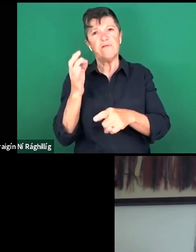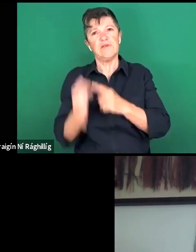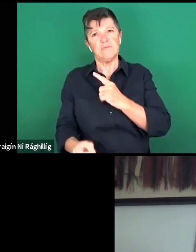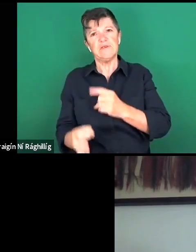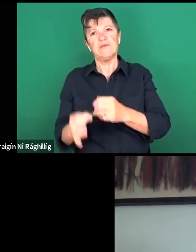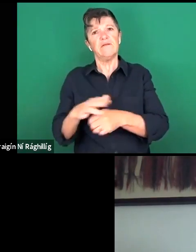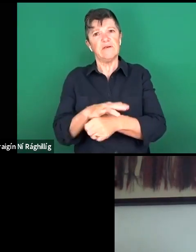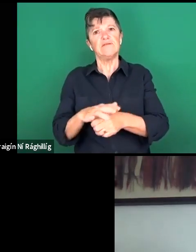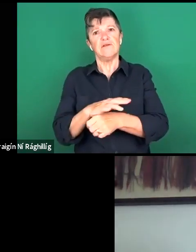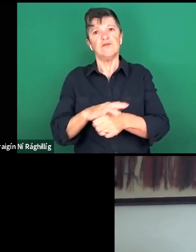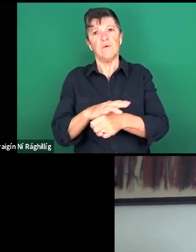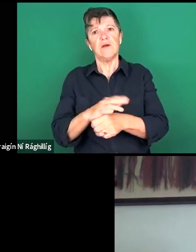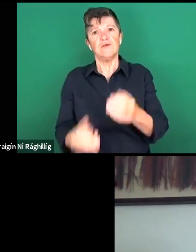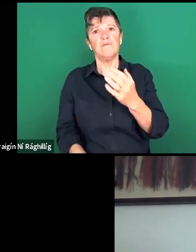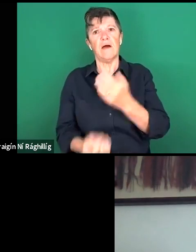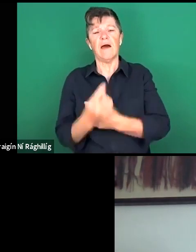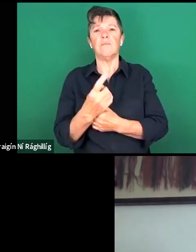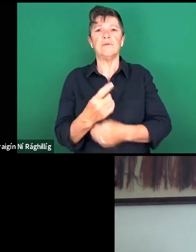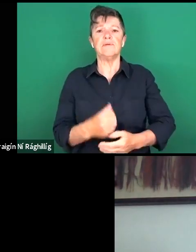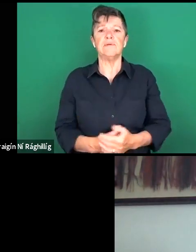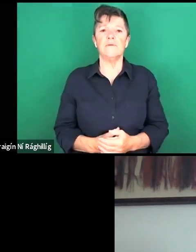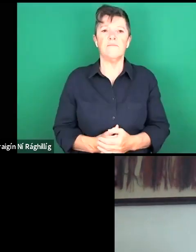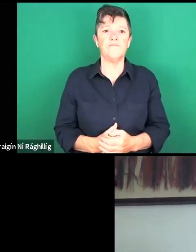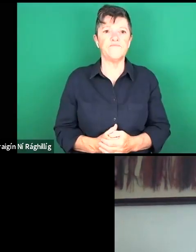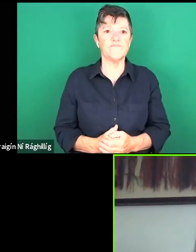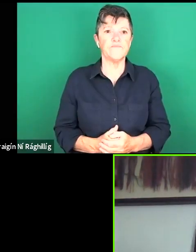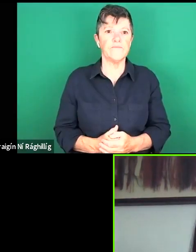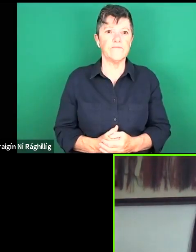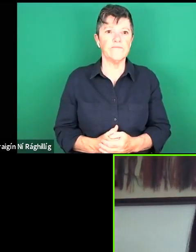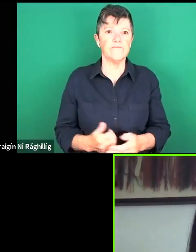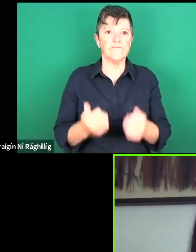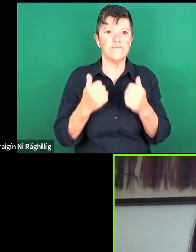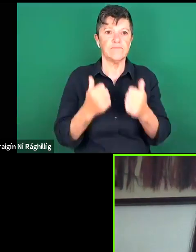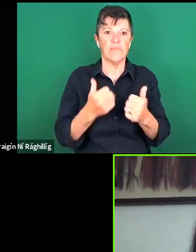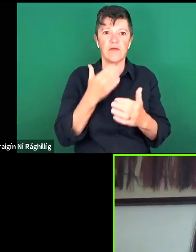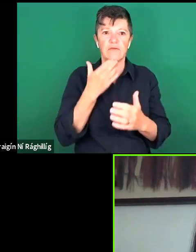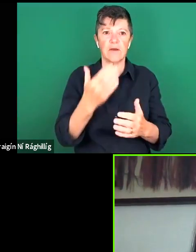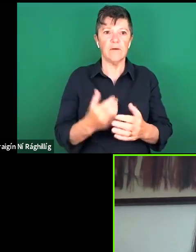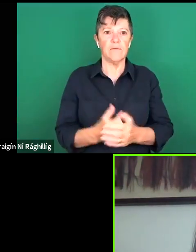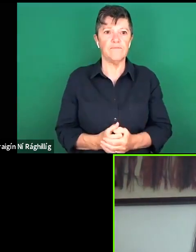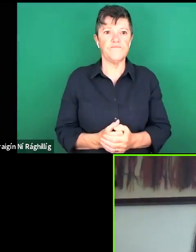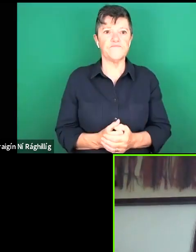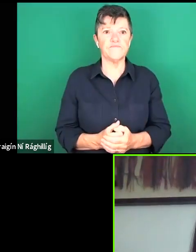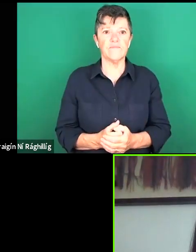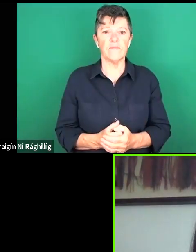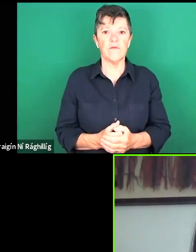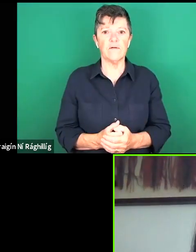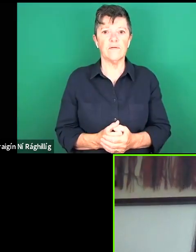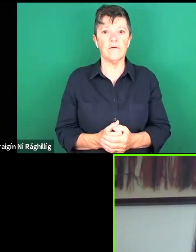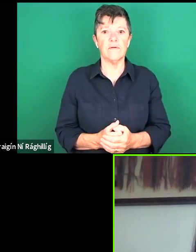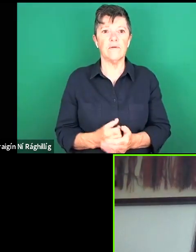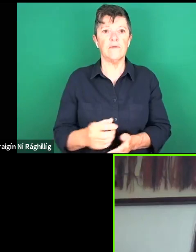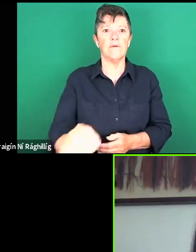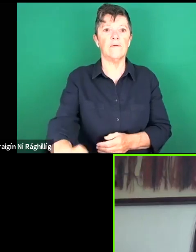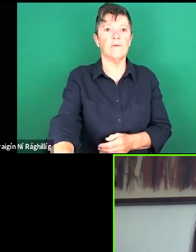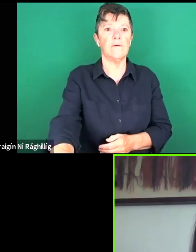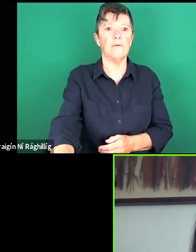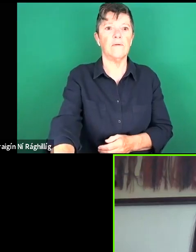majority of people. We have this idea that migration is such a common phenomenon but it's a